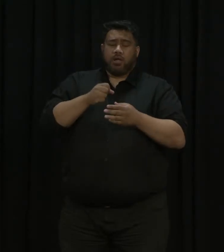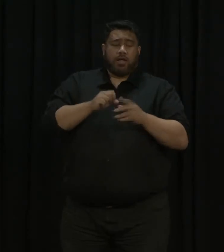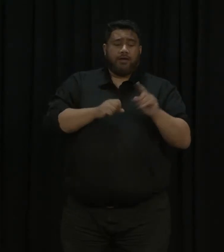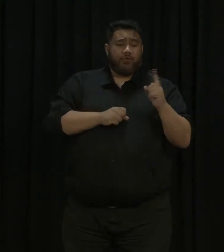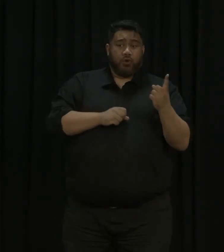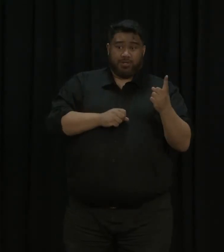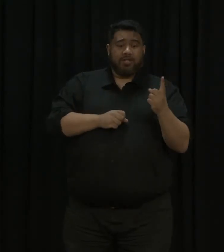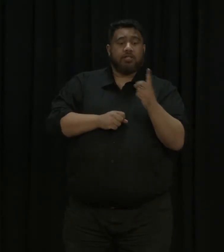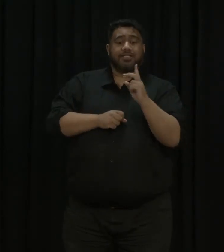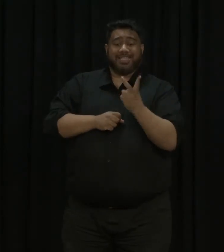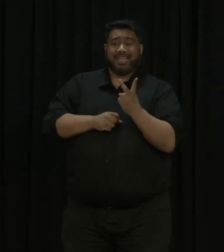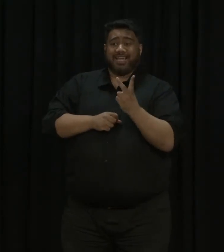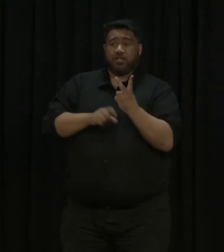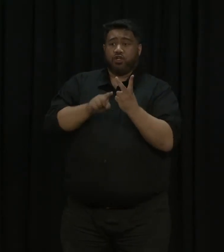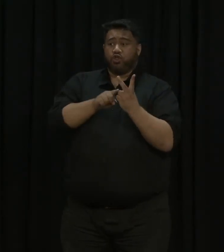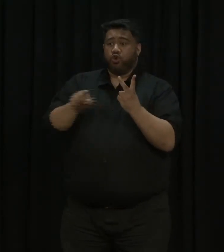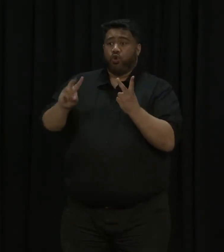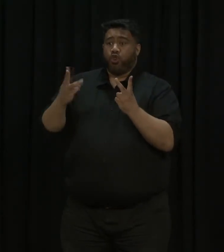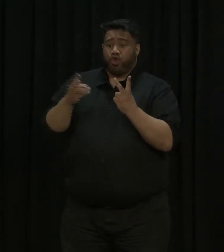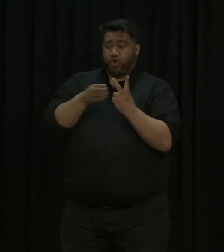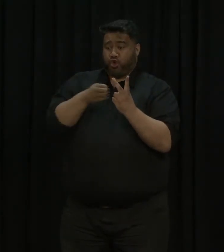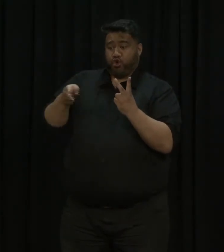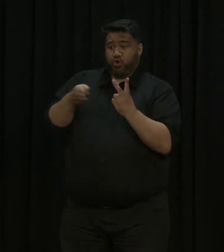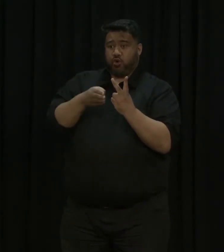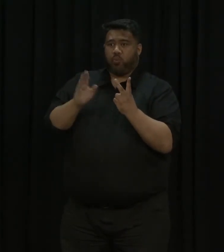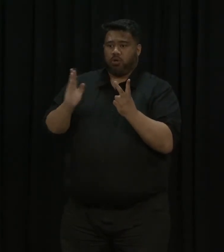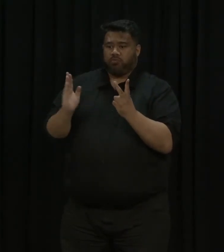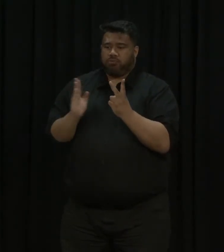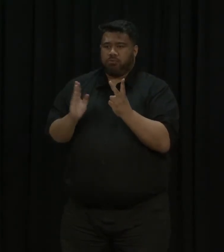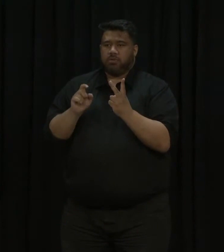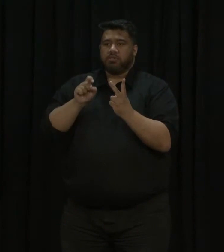prioritised differently in 1/3 rollout. There will be a minimum